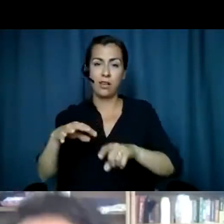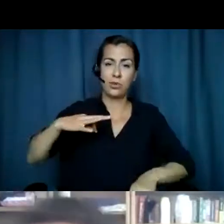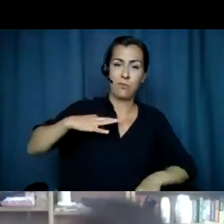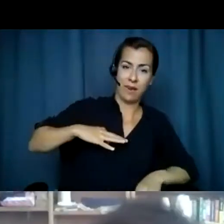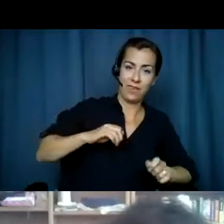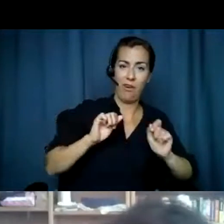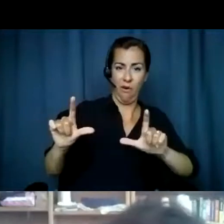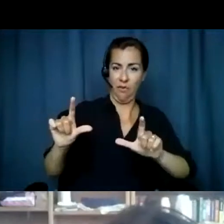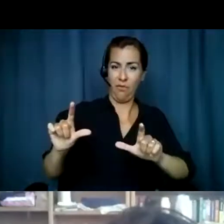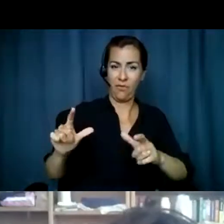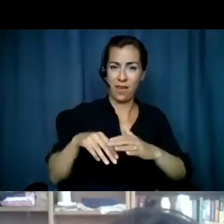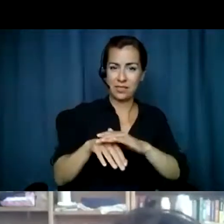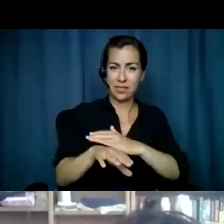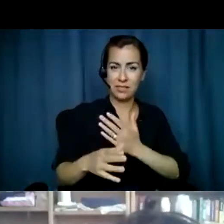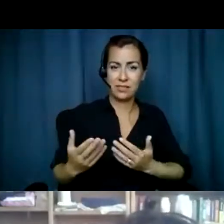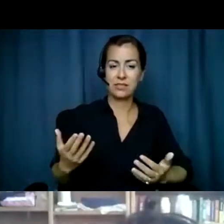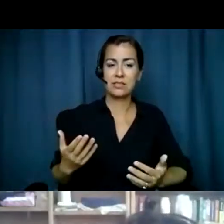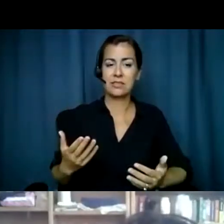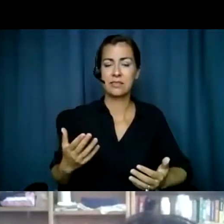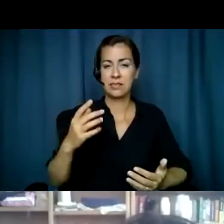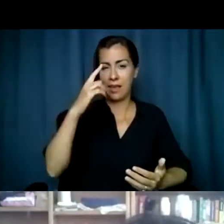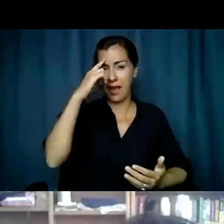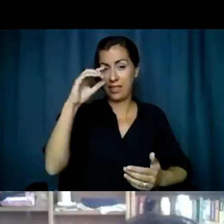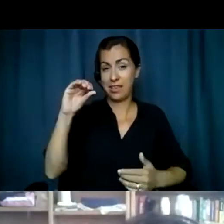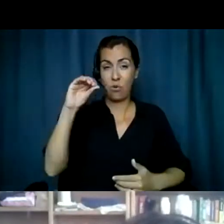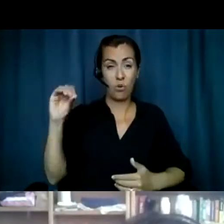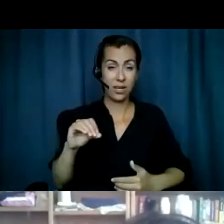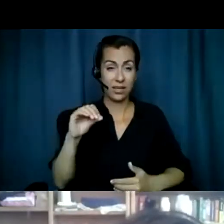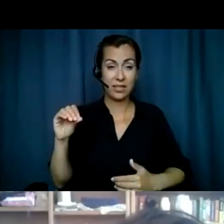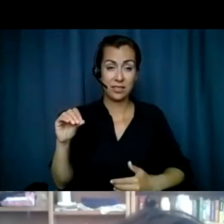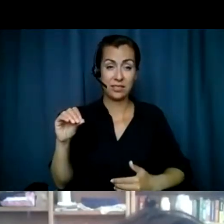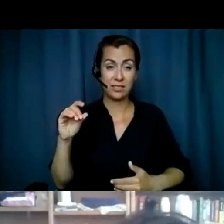ideas? We're a non-partisan organization. We don't